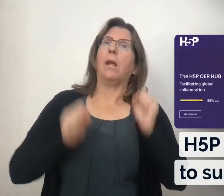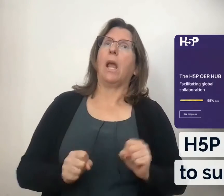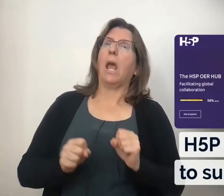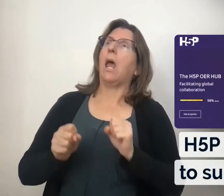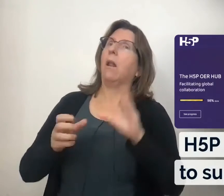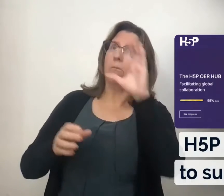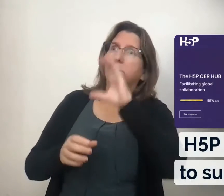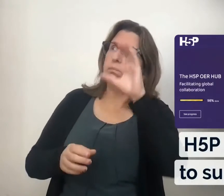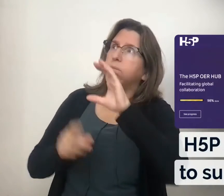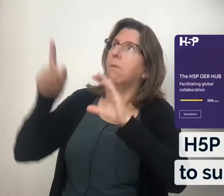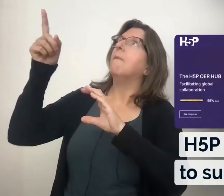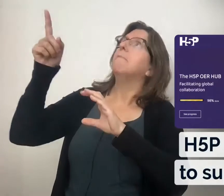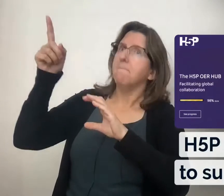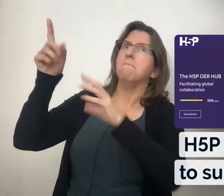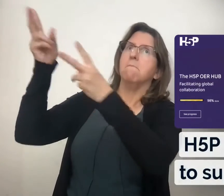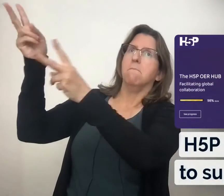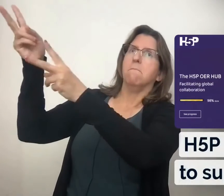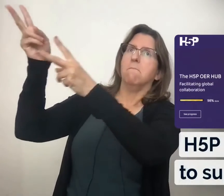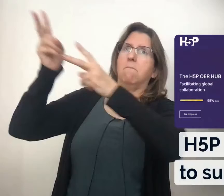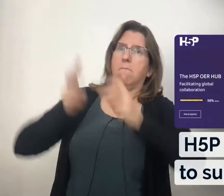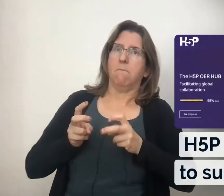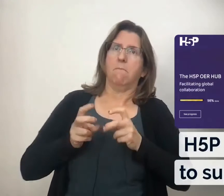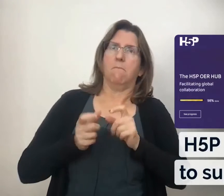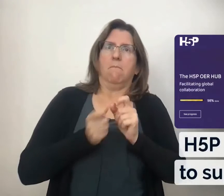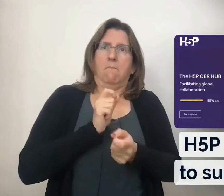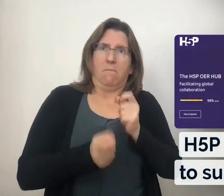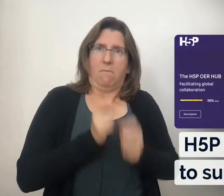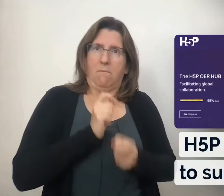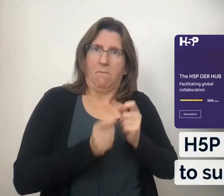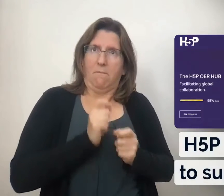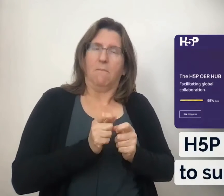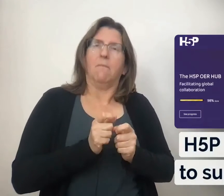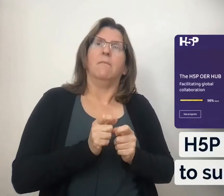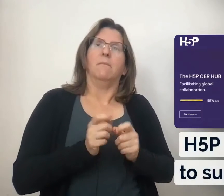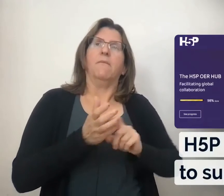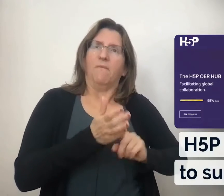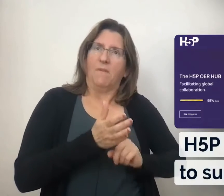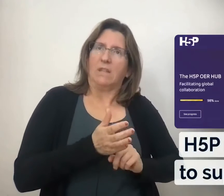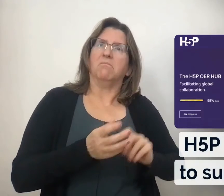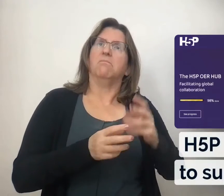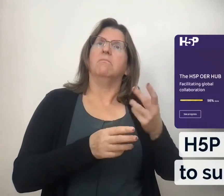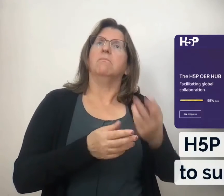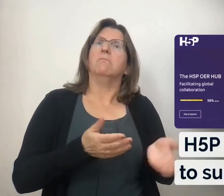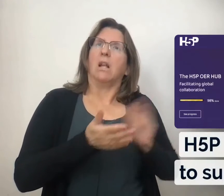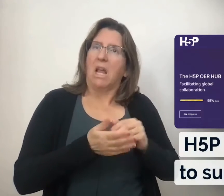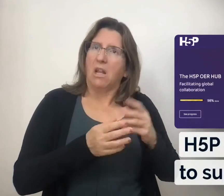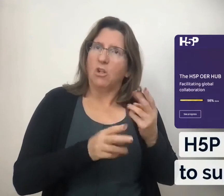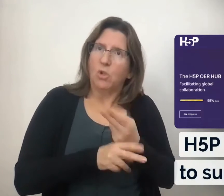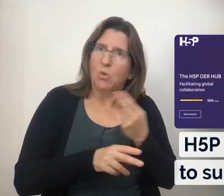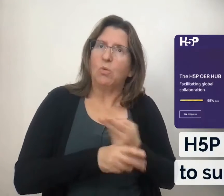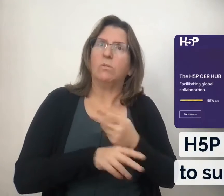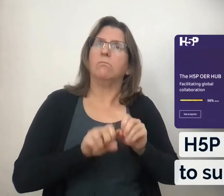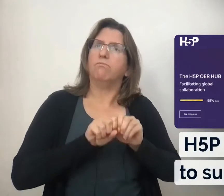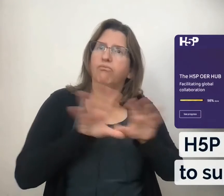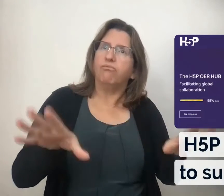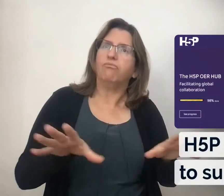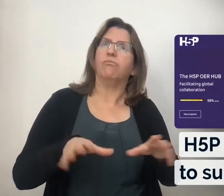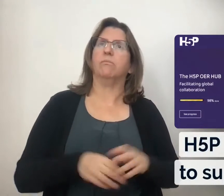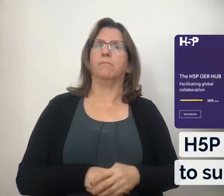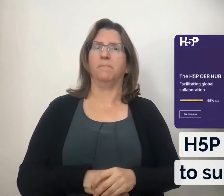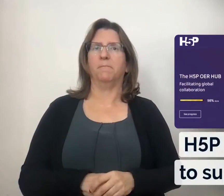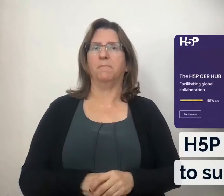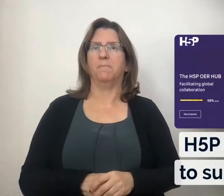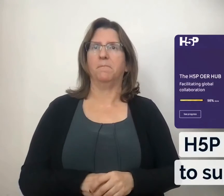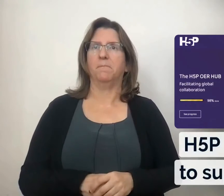OER for other educators to access, revise to fit their students’ needs, and then redistribute.